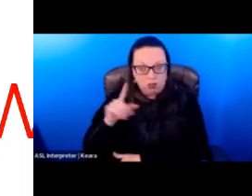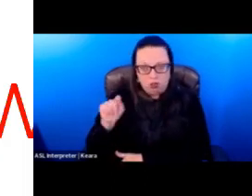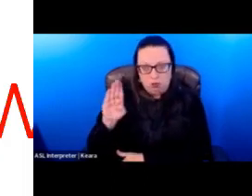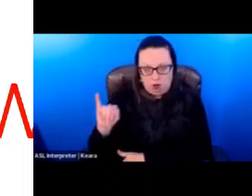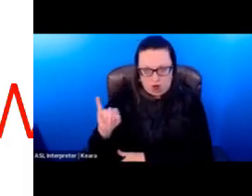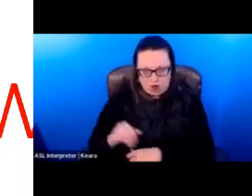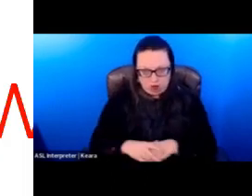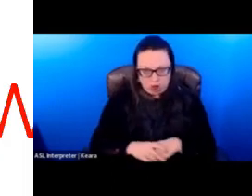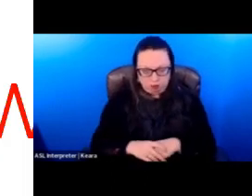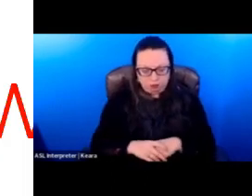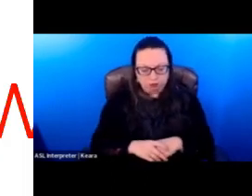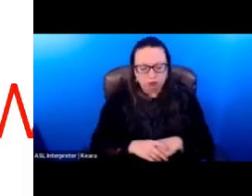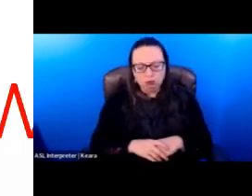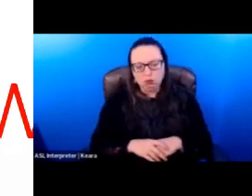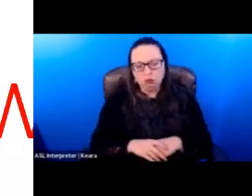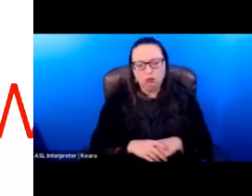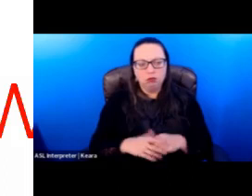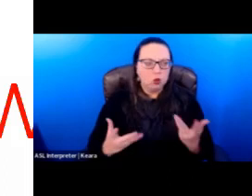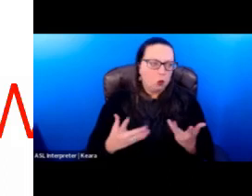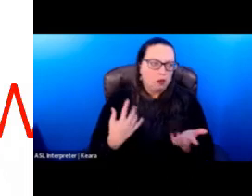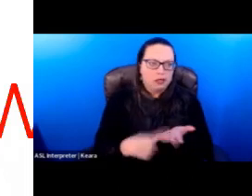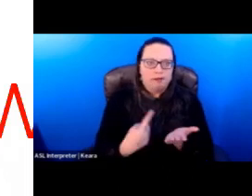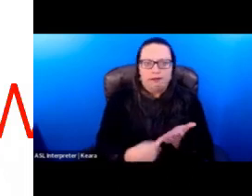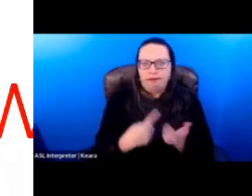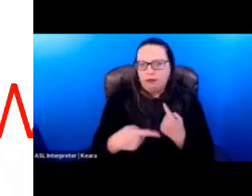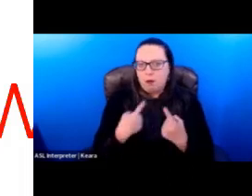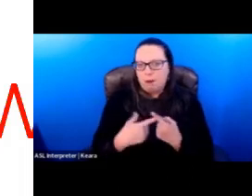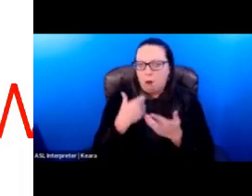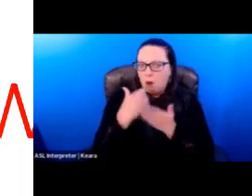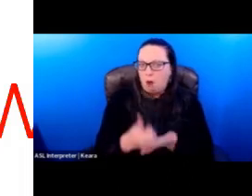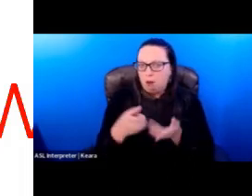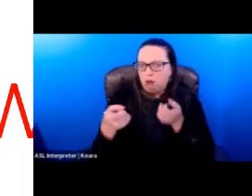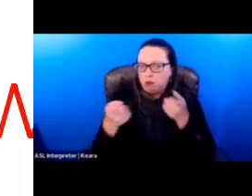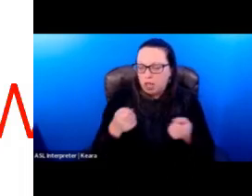at, you know, talking with somebody about helping them manage a checking account, for